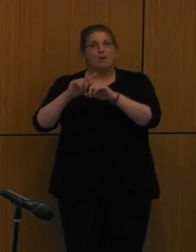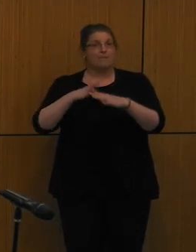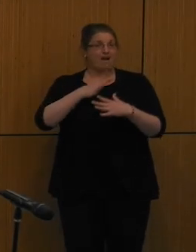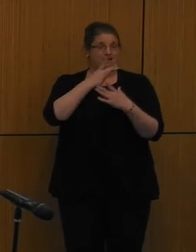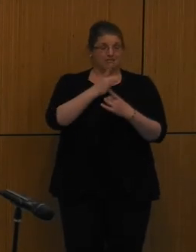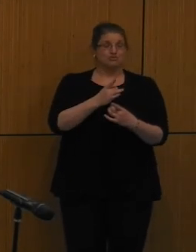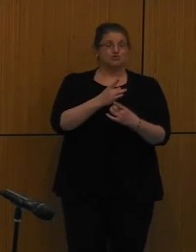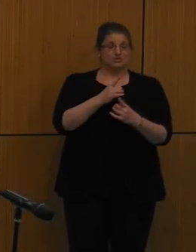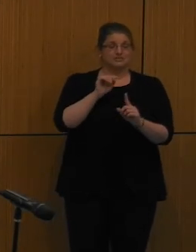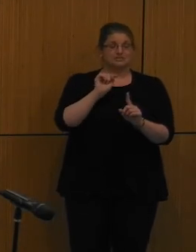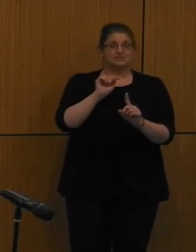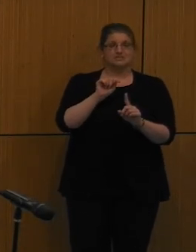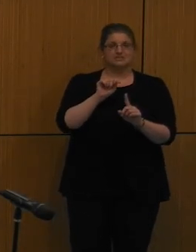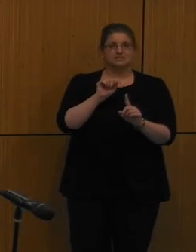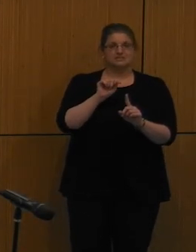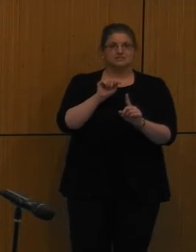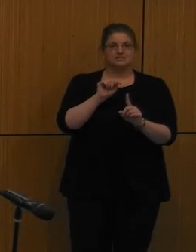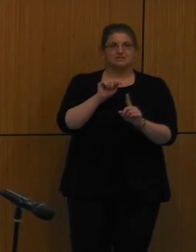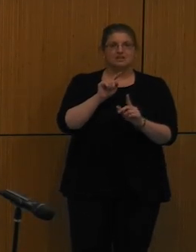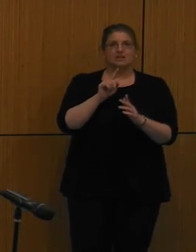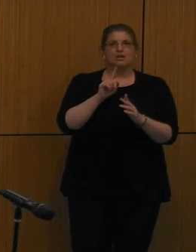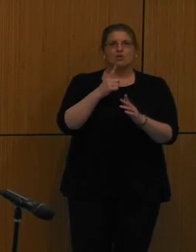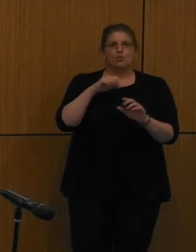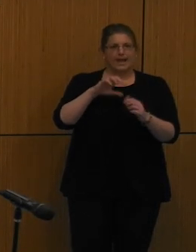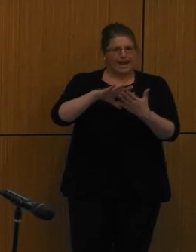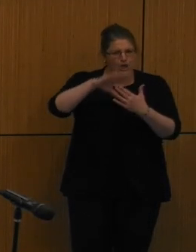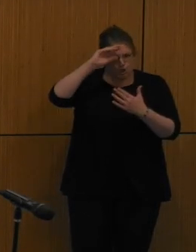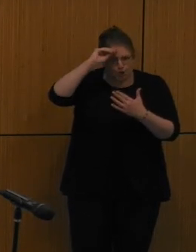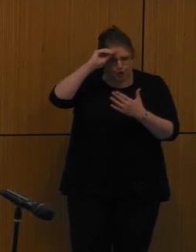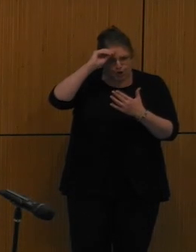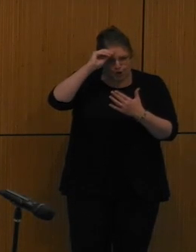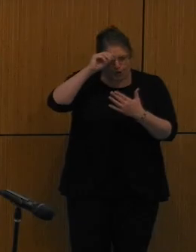what is it that we can learn from these organisms that they can do? Right, in terms of all that diversity?